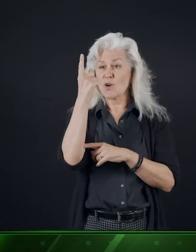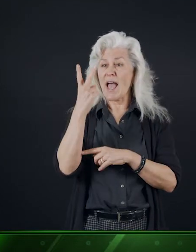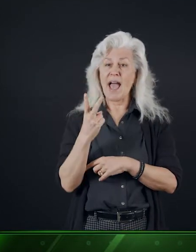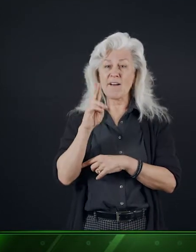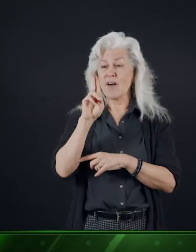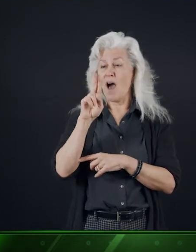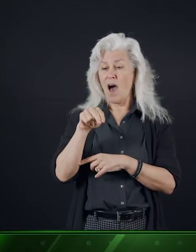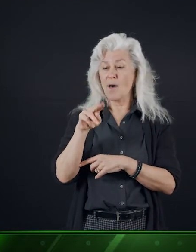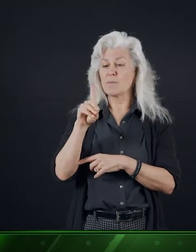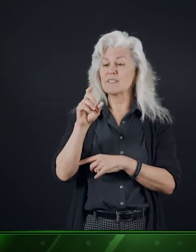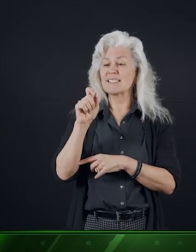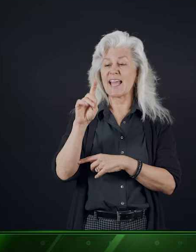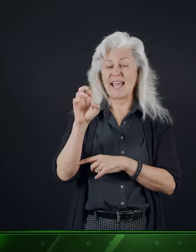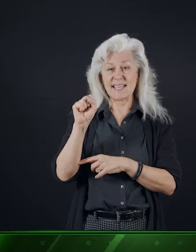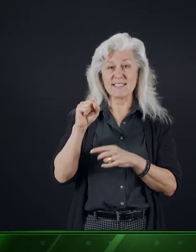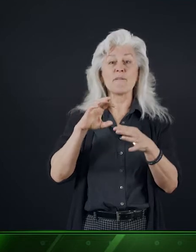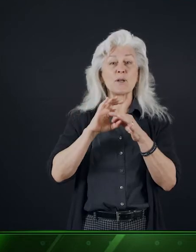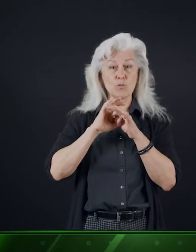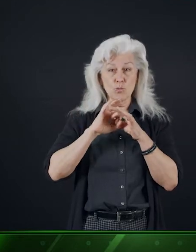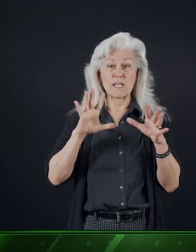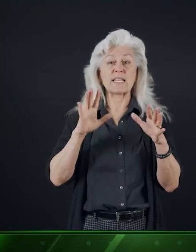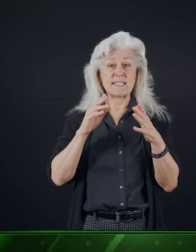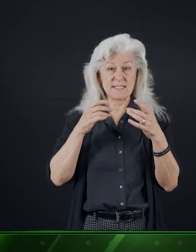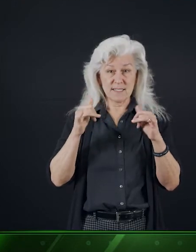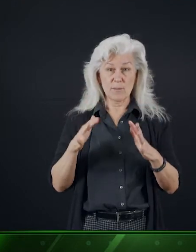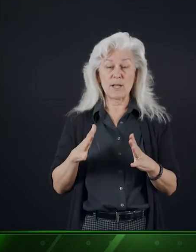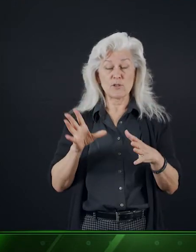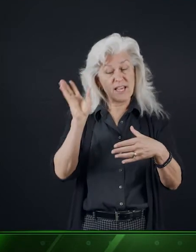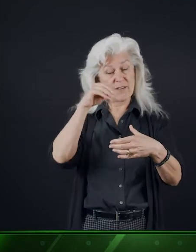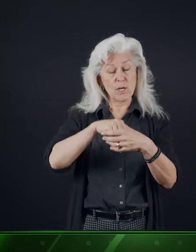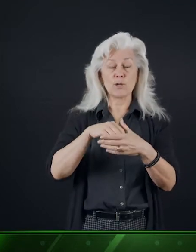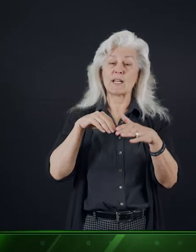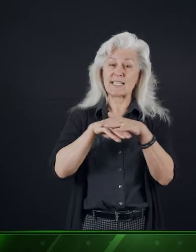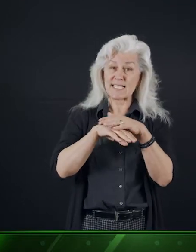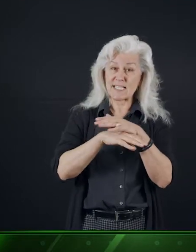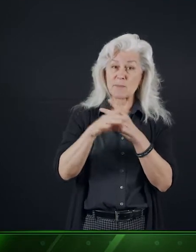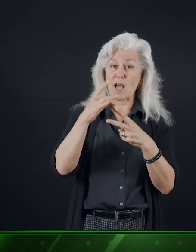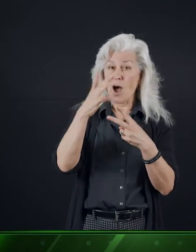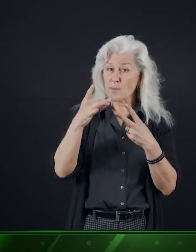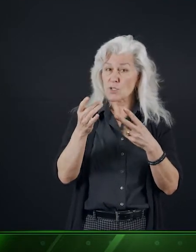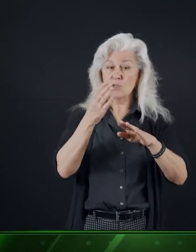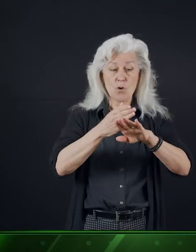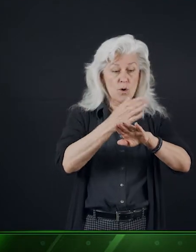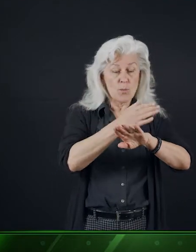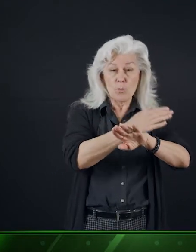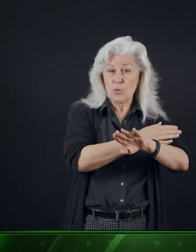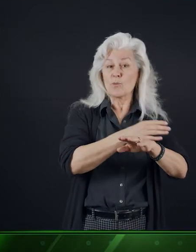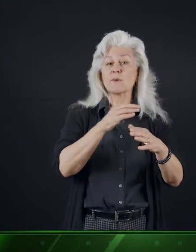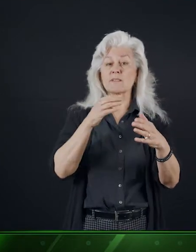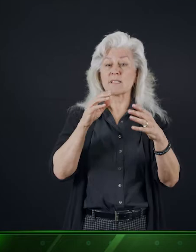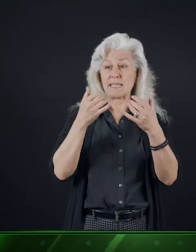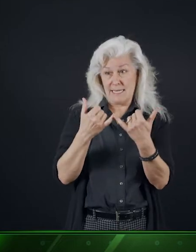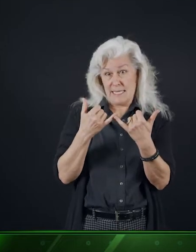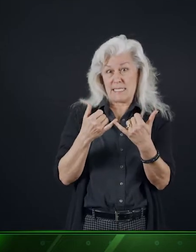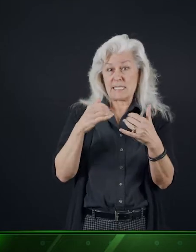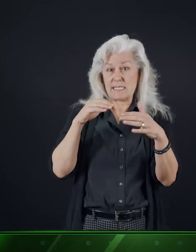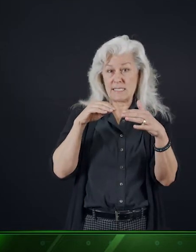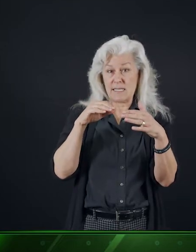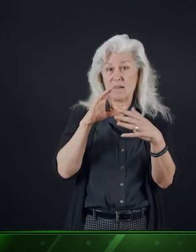have included either accessibility options or improvements on existing accessibility options. And even in the last 12 months, we've released nearly 30 new